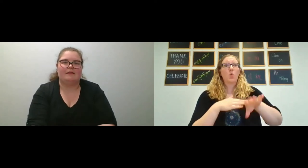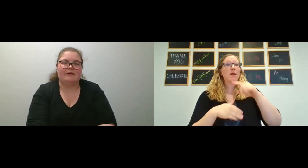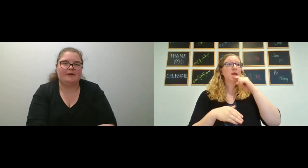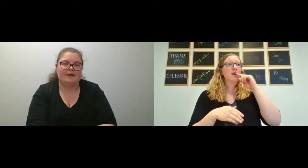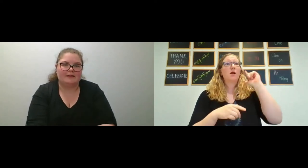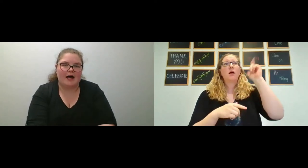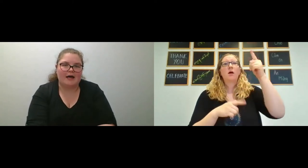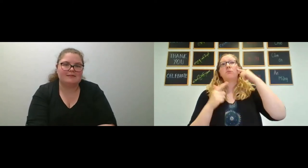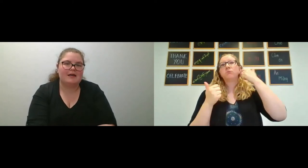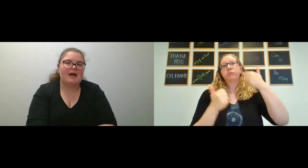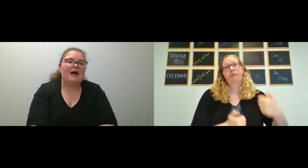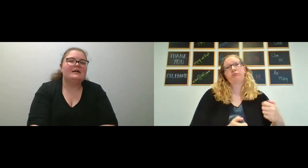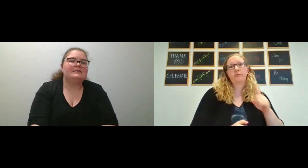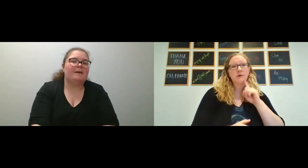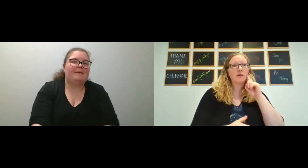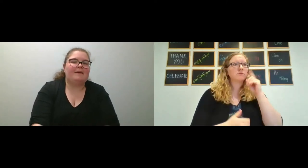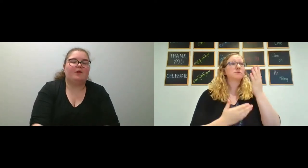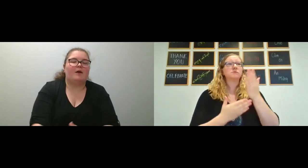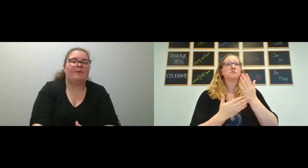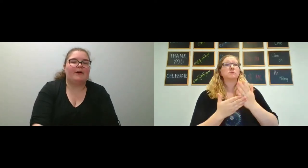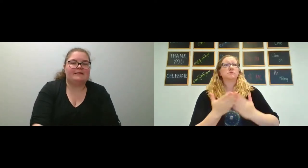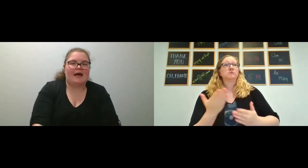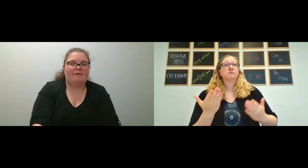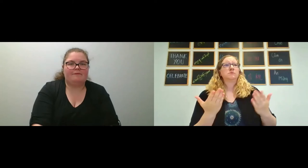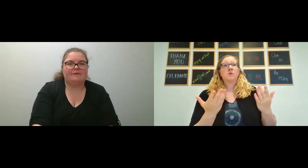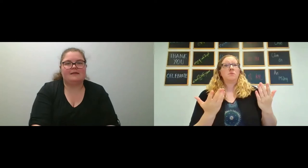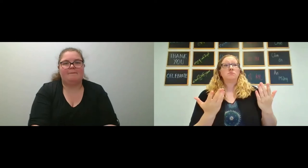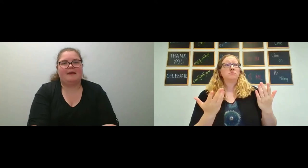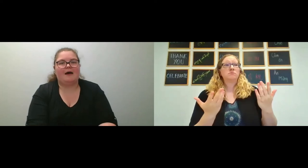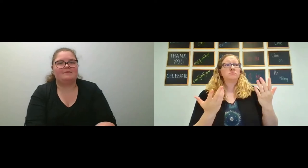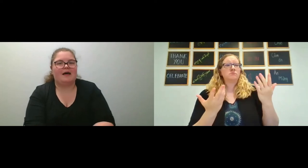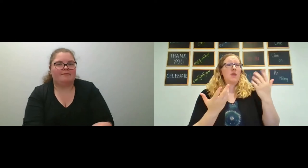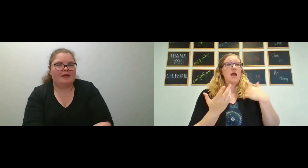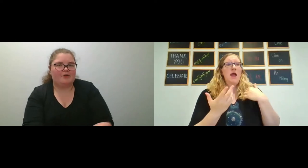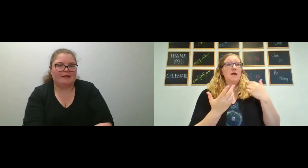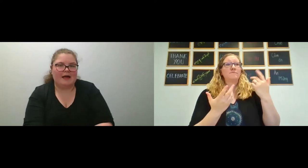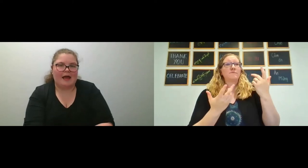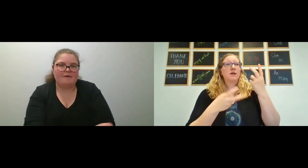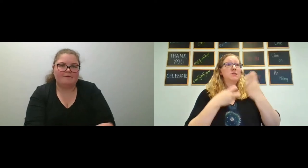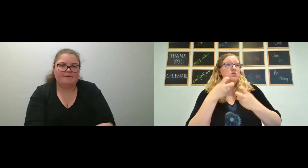and their hearing loss. Some people are born deaf, some become deaf later in life.